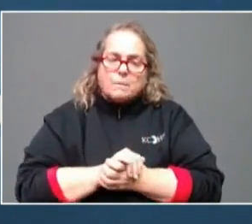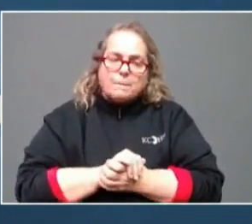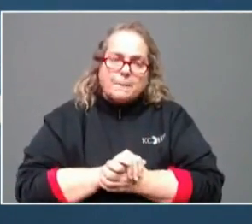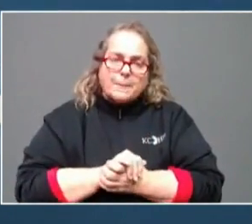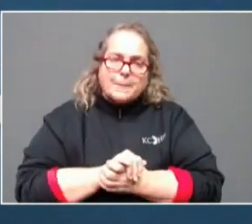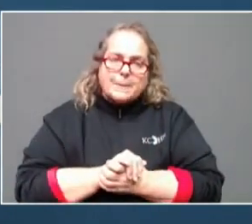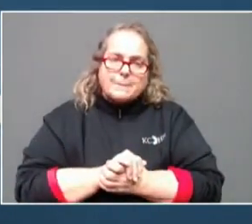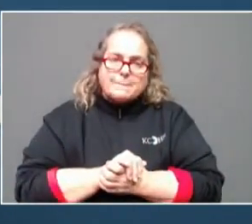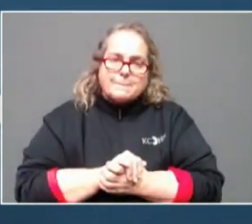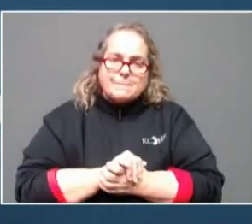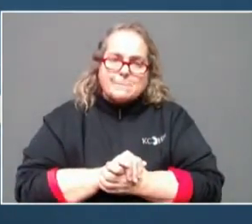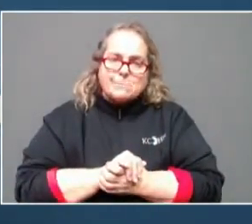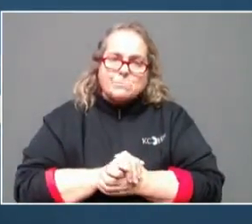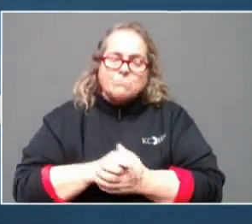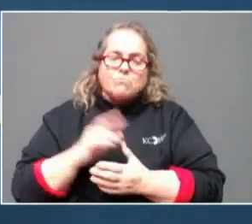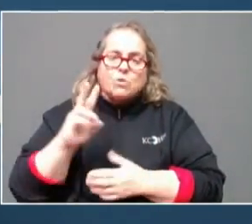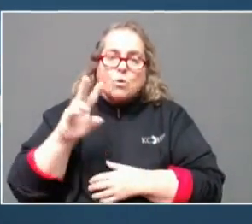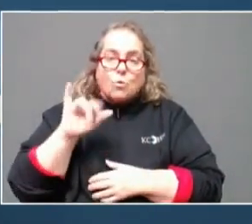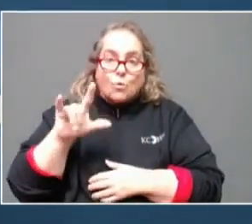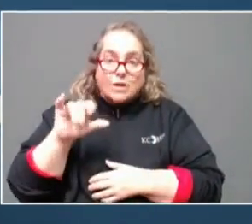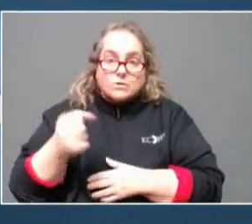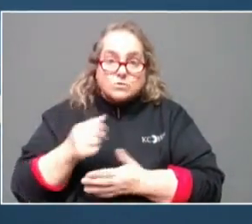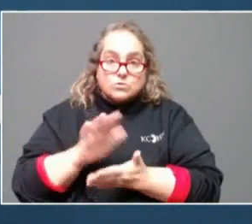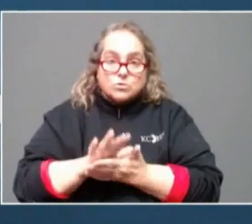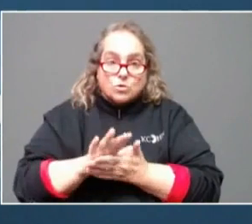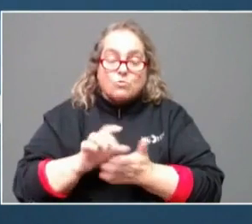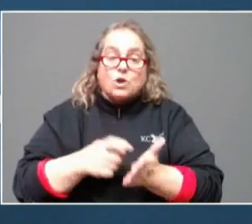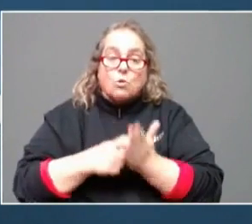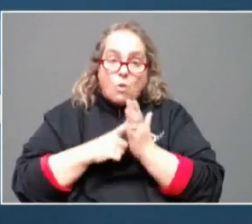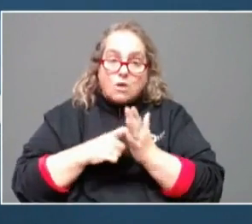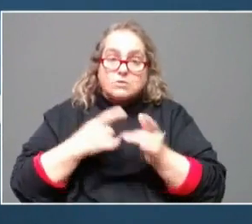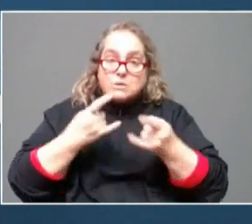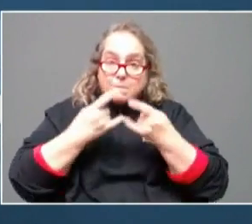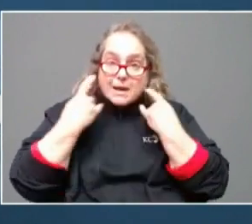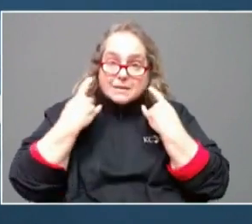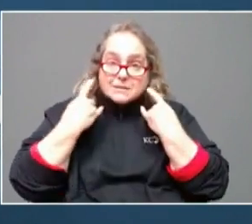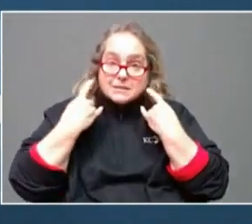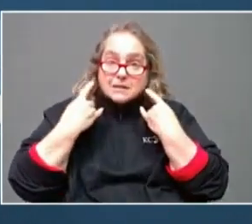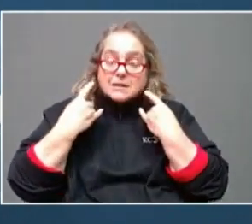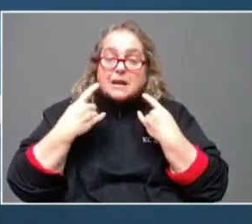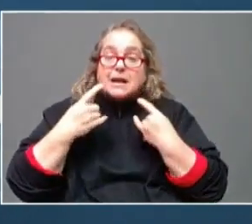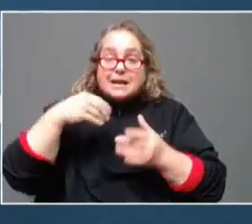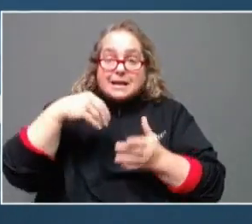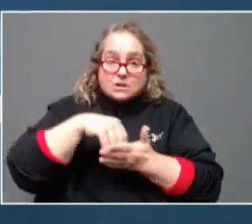Will school requires universal masking. Uh in school it has prevented